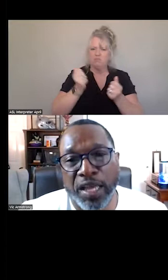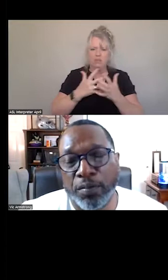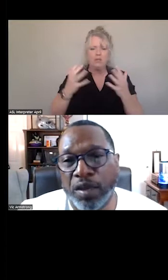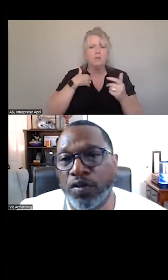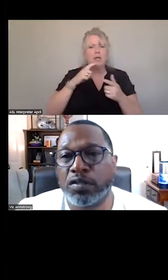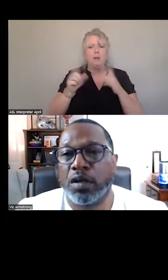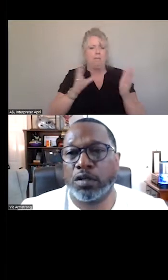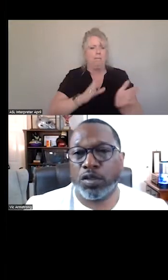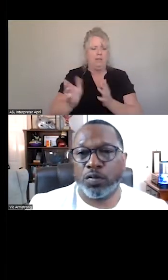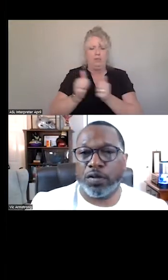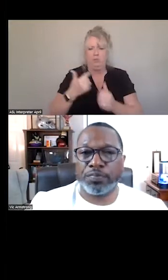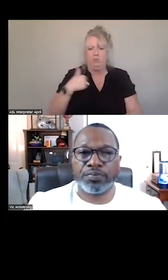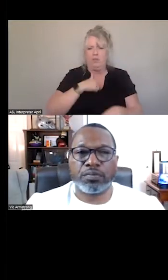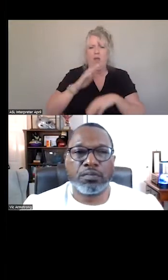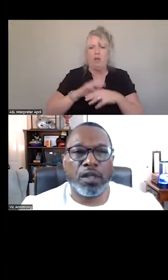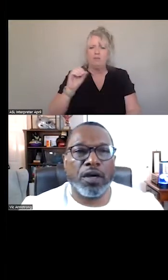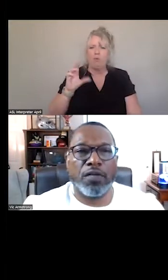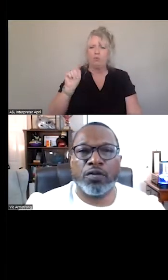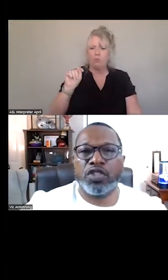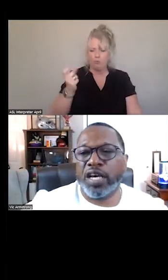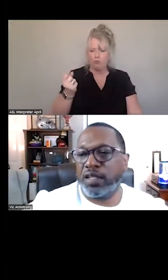BEING WWW.US OCTOBER 112th. FOR THE CHALLENGE. BEING WITH US OCTOBER 12th FOR THE CHALLENGE.